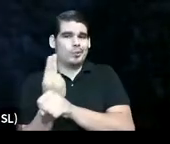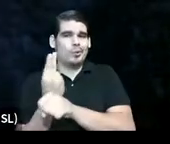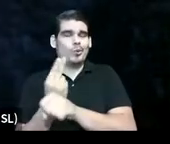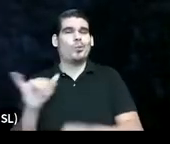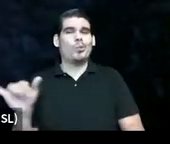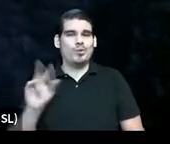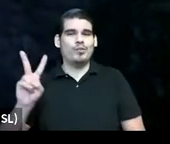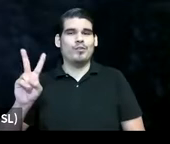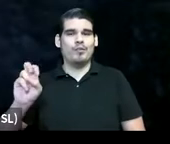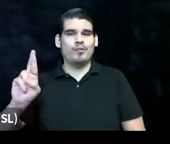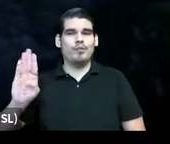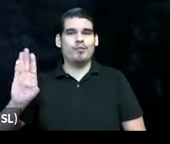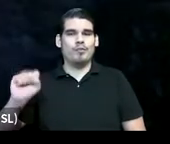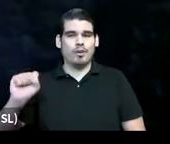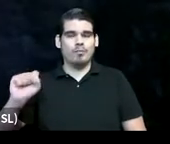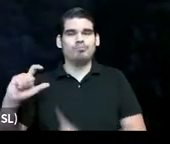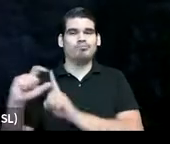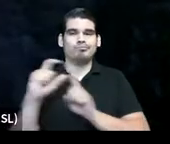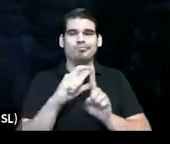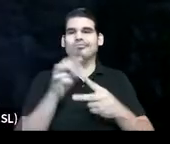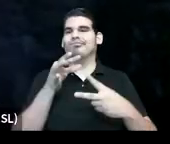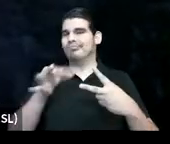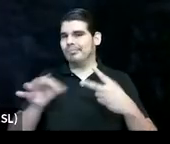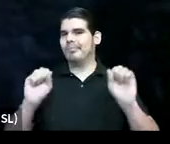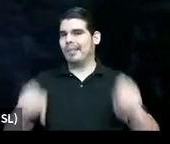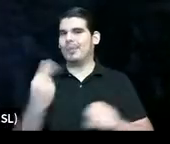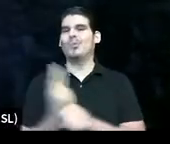I'm just going to give a reminder we have some upcoming webinars coming up